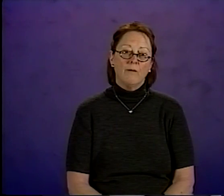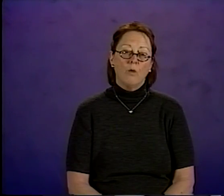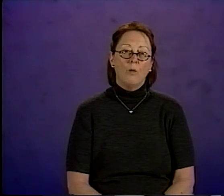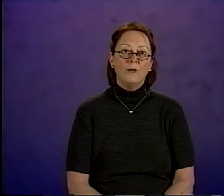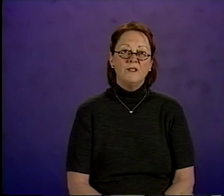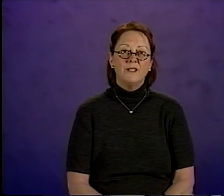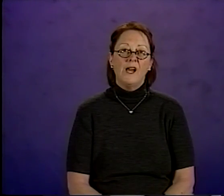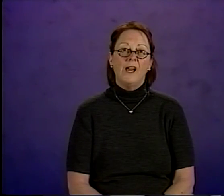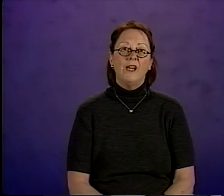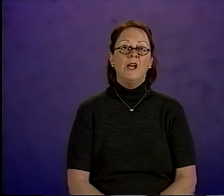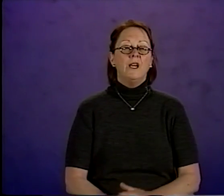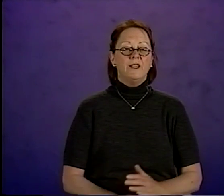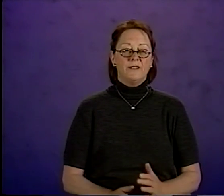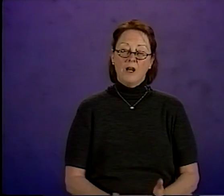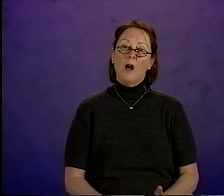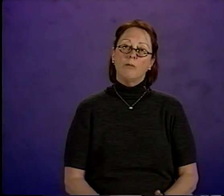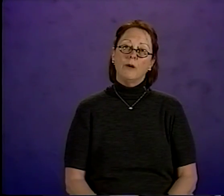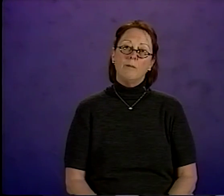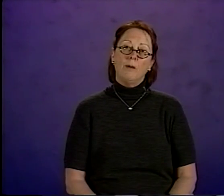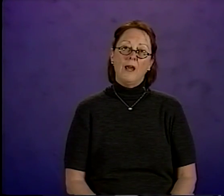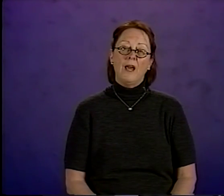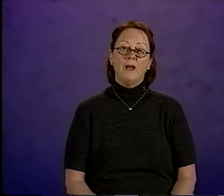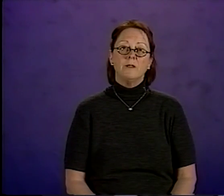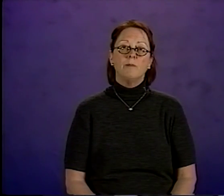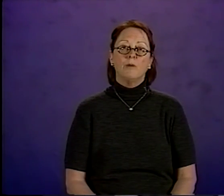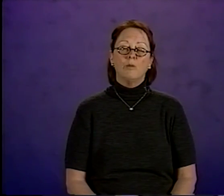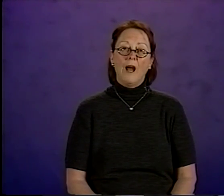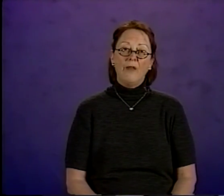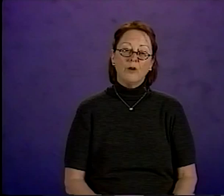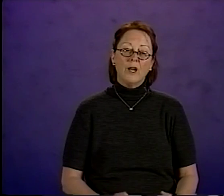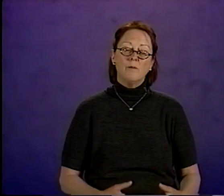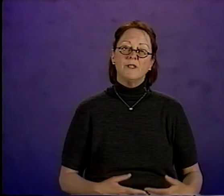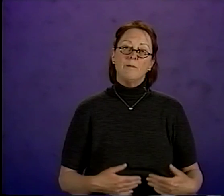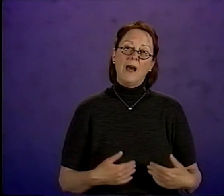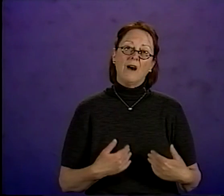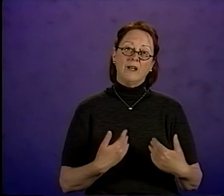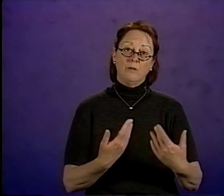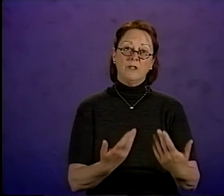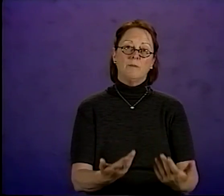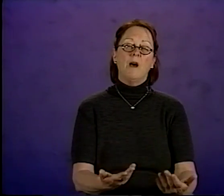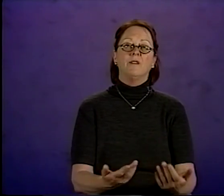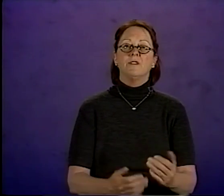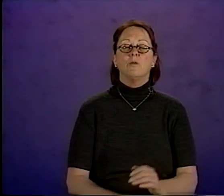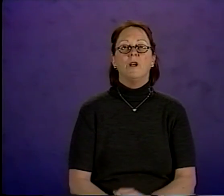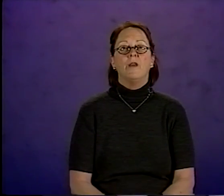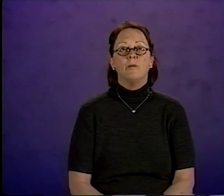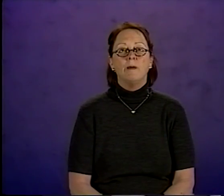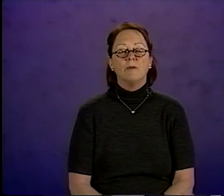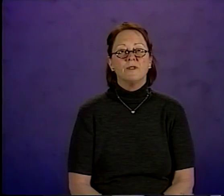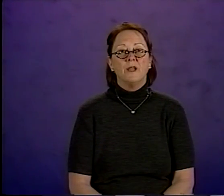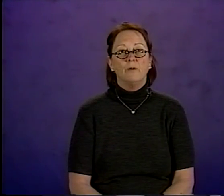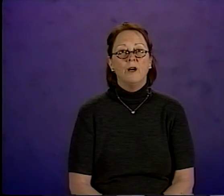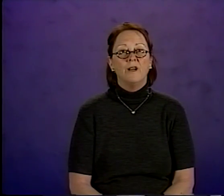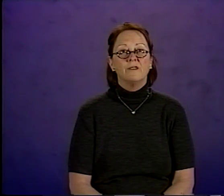what we say is not pre-planned but rather comes about in response to what other people say to us.